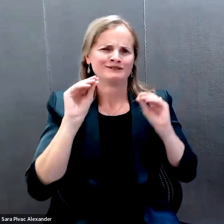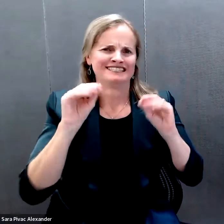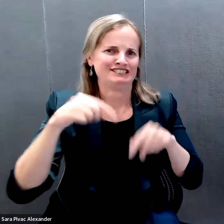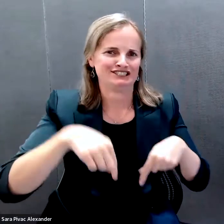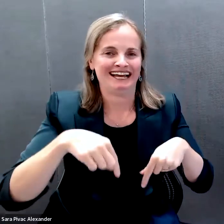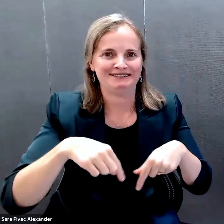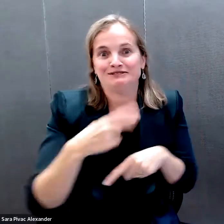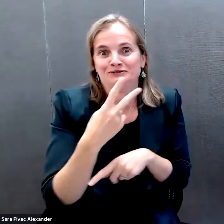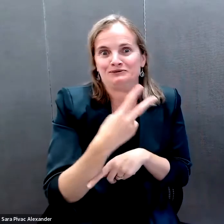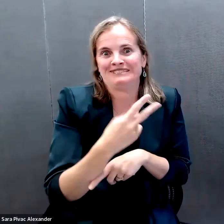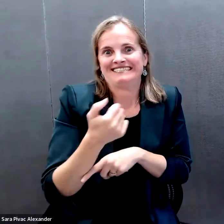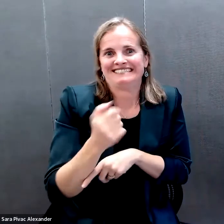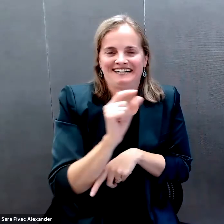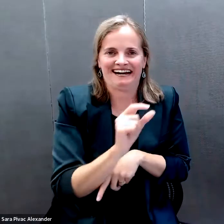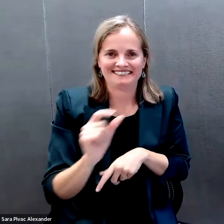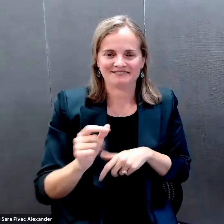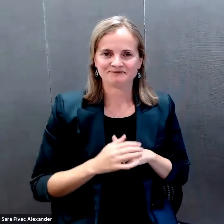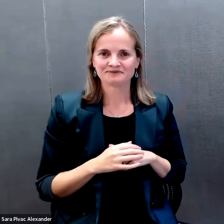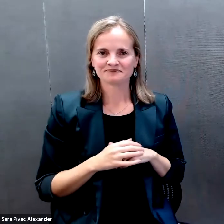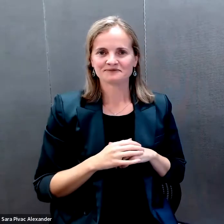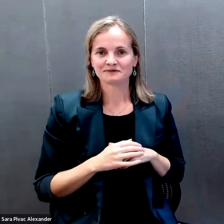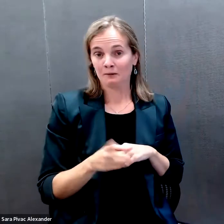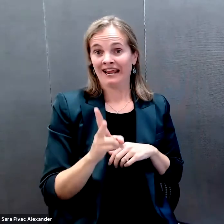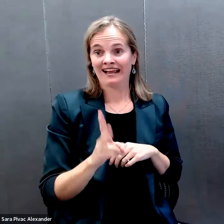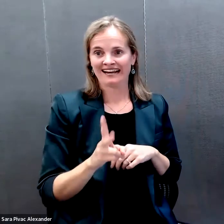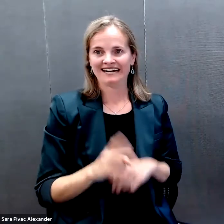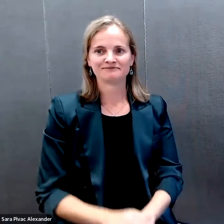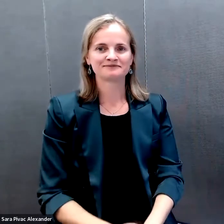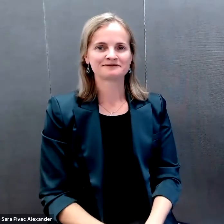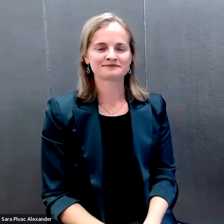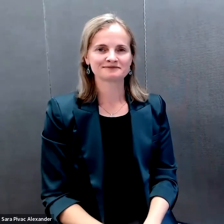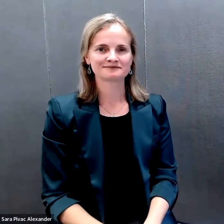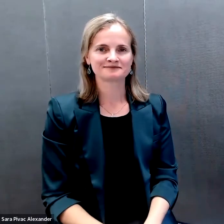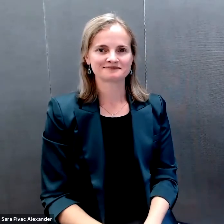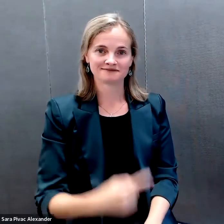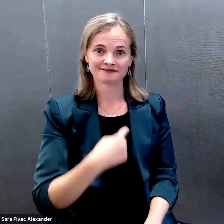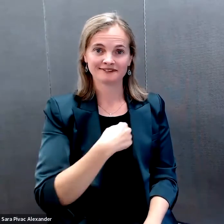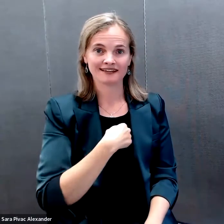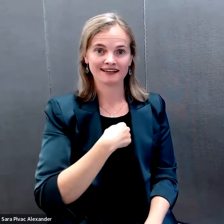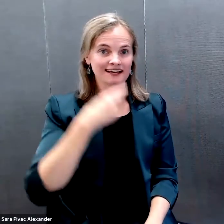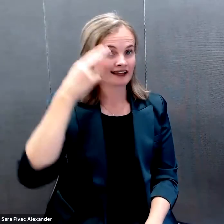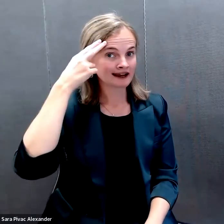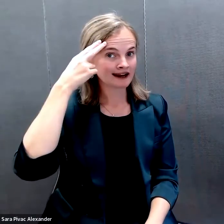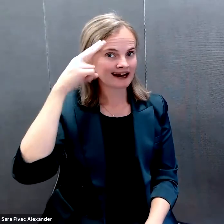I'm not going to take the time to teach the alphabet today because it's 26 letters it will take a little while but let's try that again my name